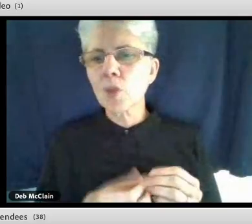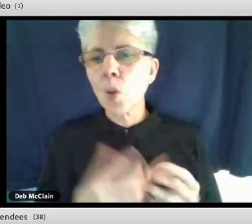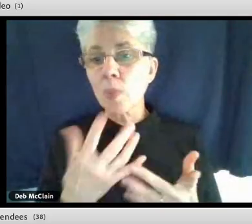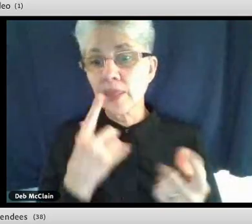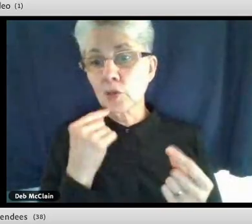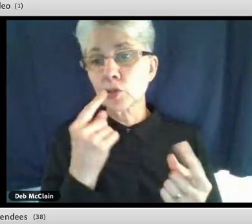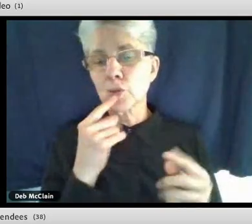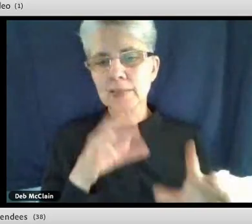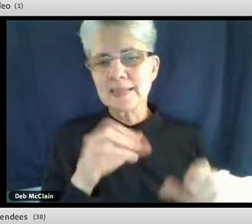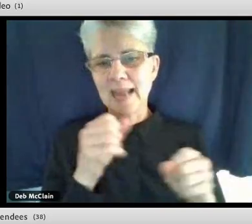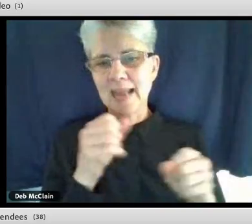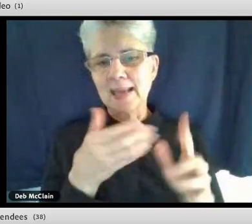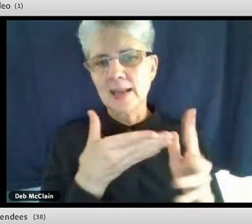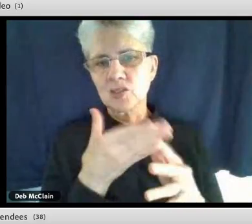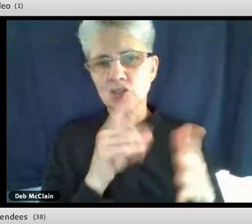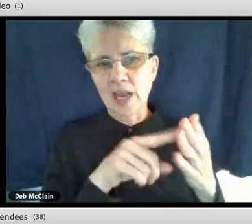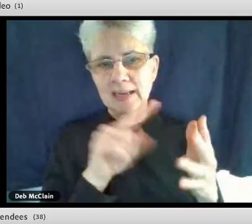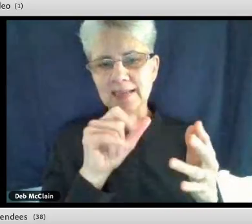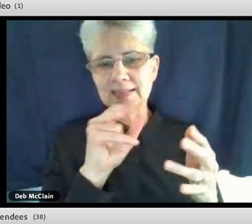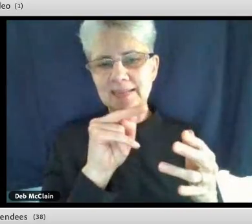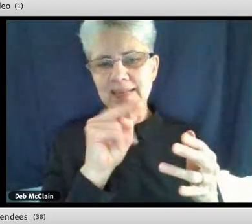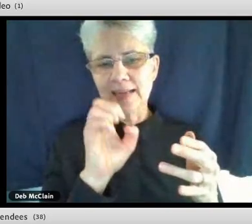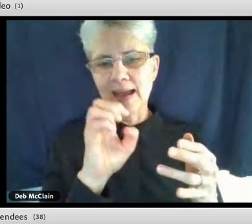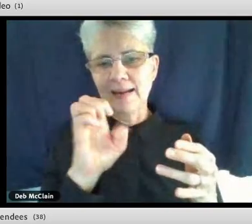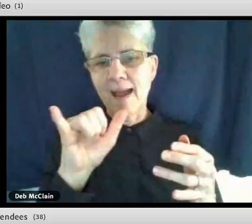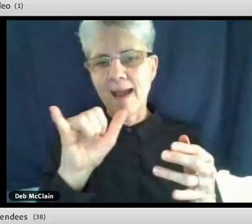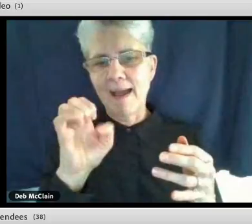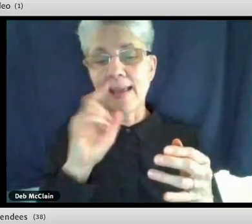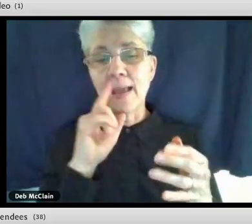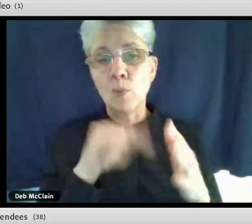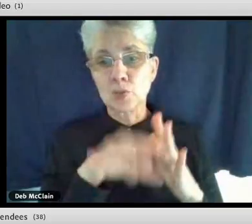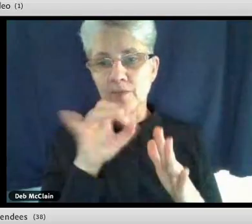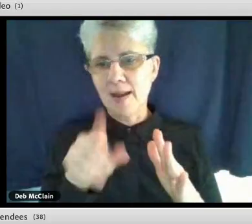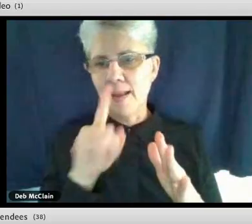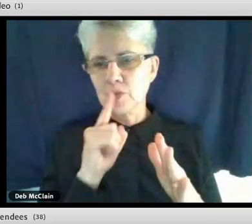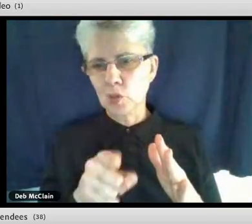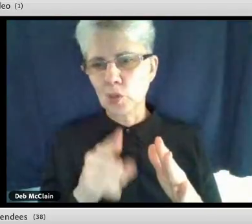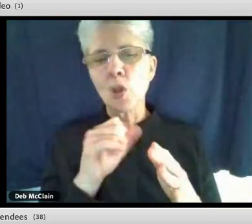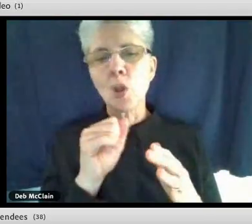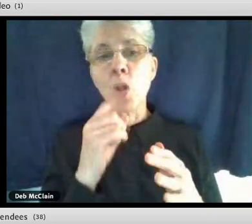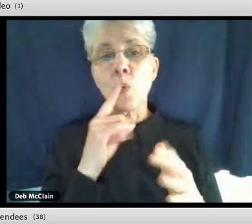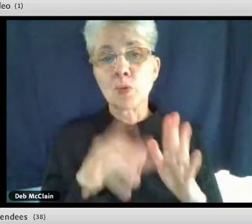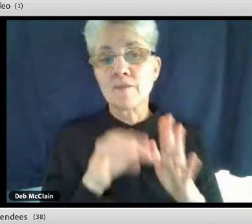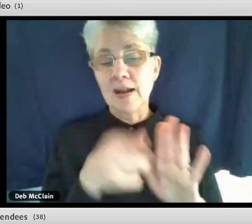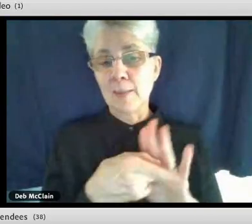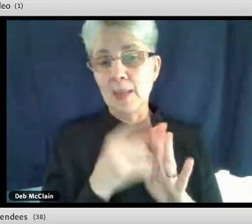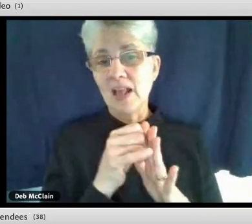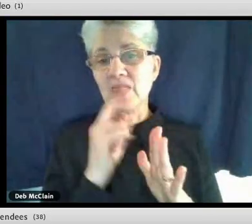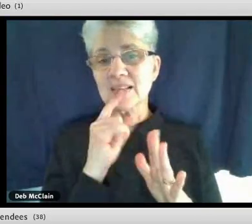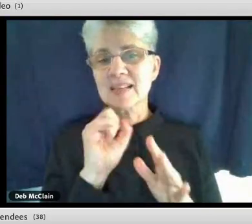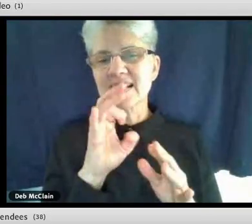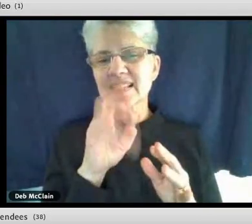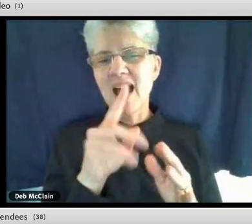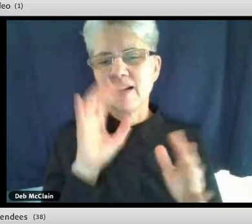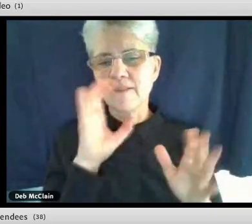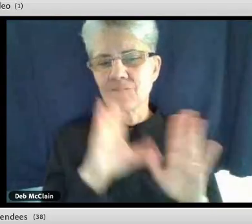So one of the things you could do is take it and run it through TinEye, and what you would find... Yeah. Absolutely, Cheryl.